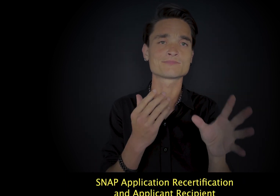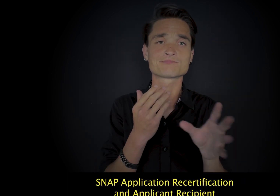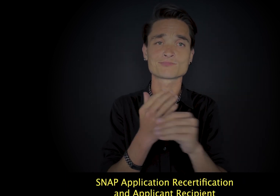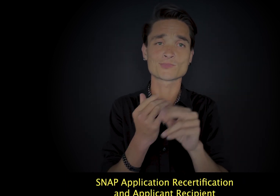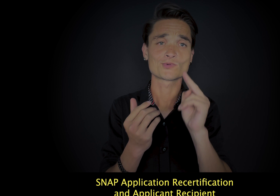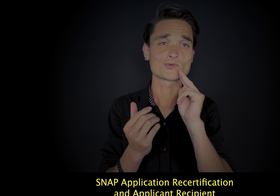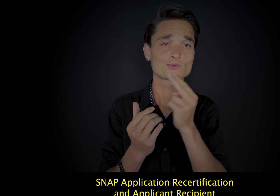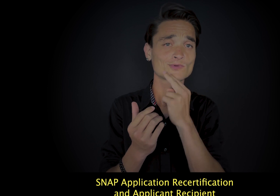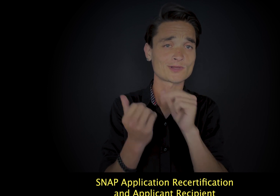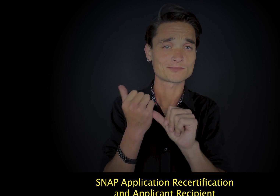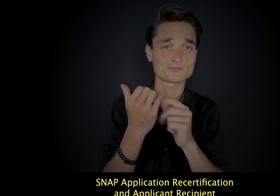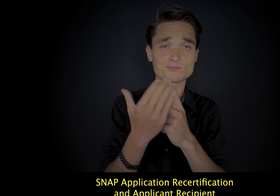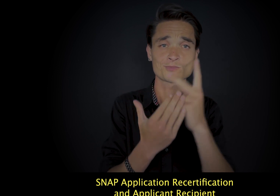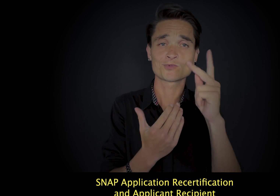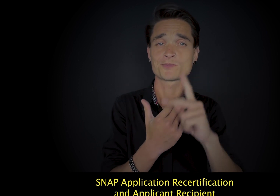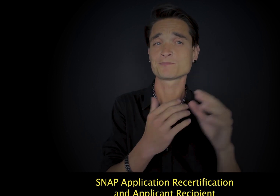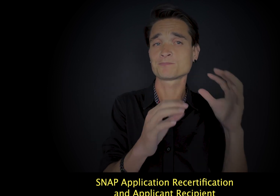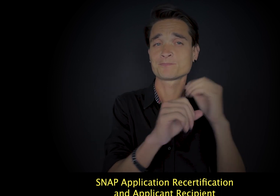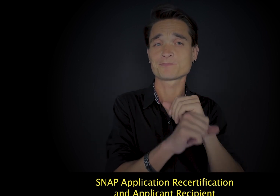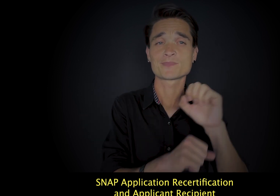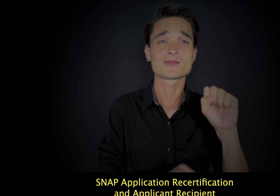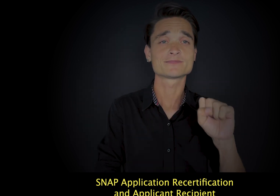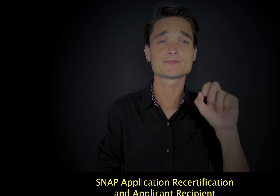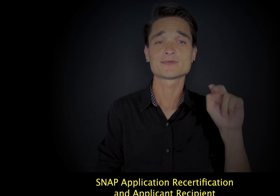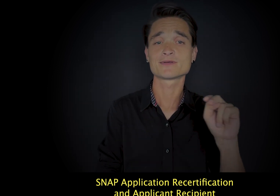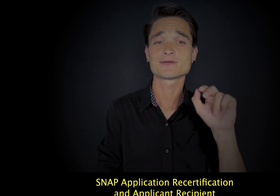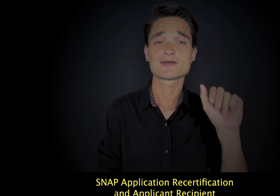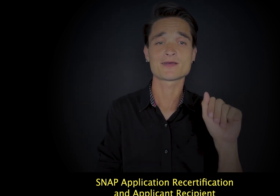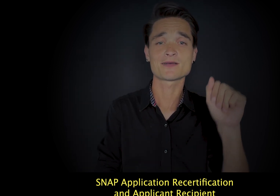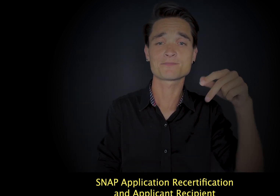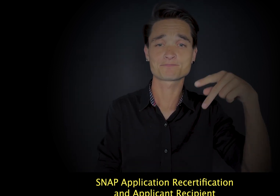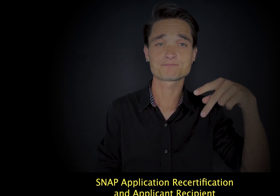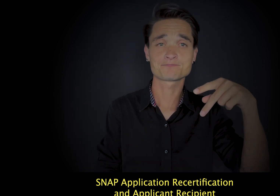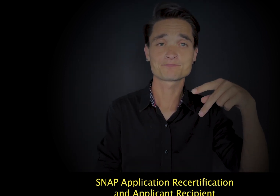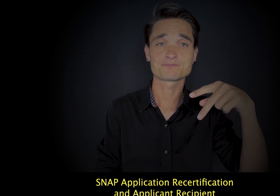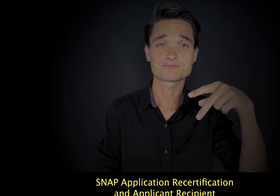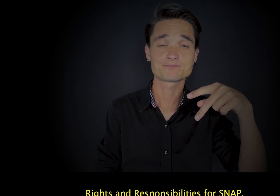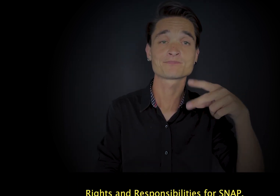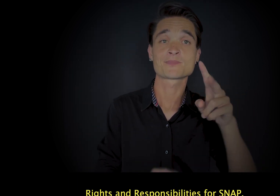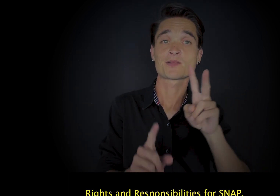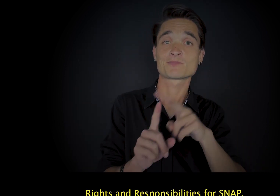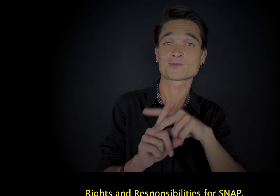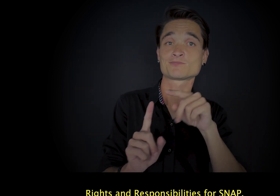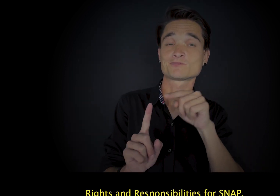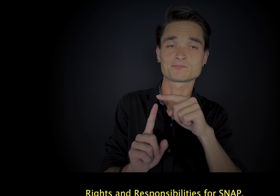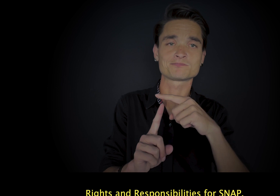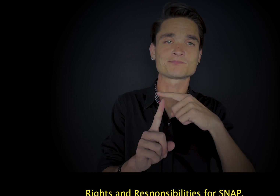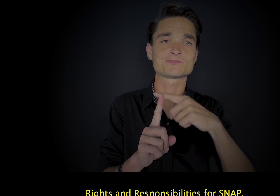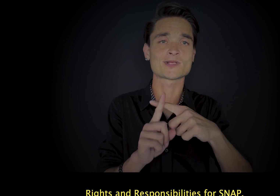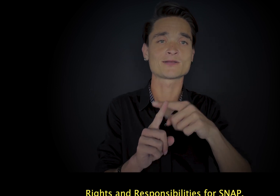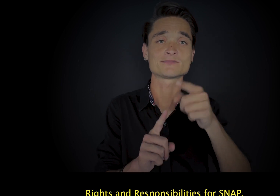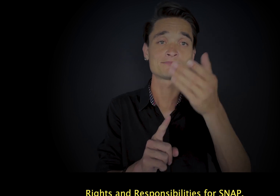SNAP Application Recertification and Applicant Recipient Rights and Responsibilities for SNAP.